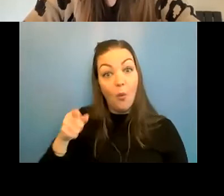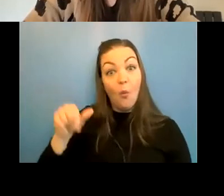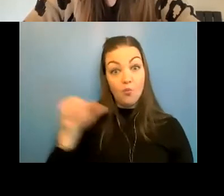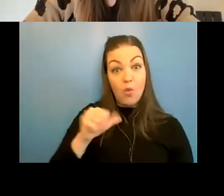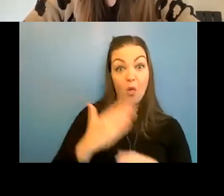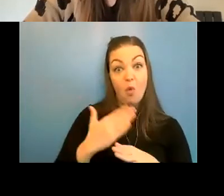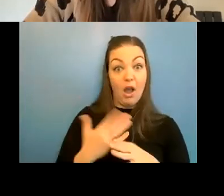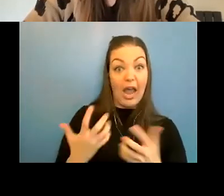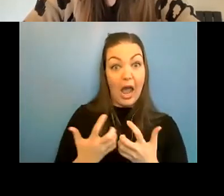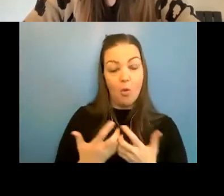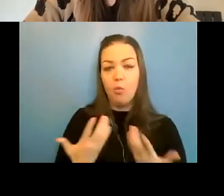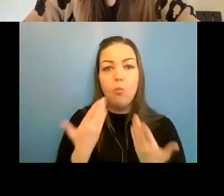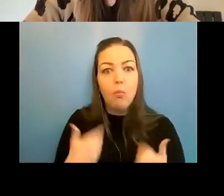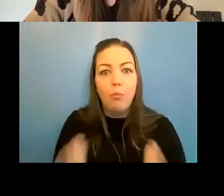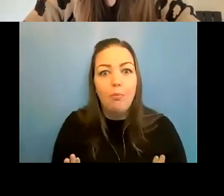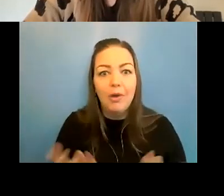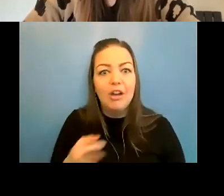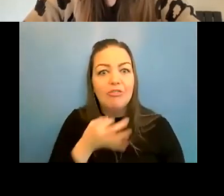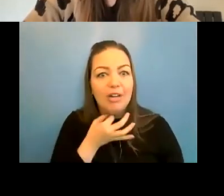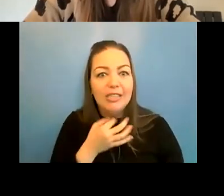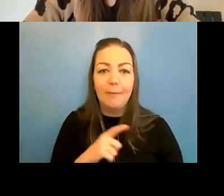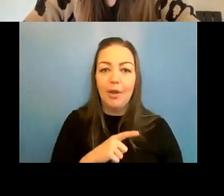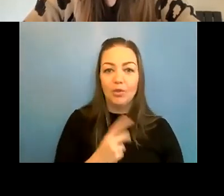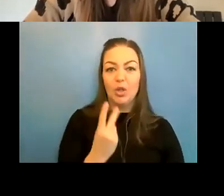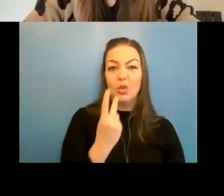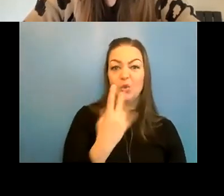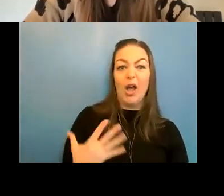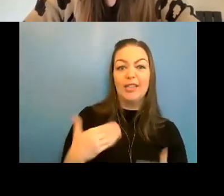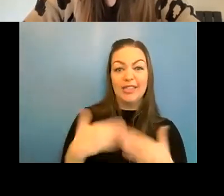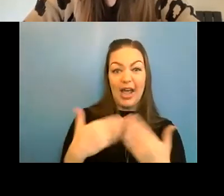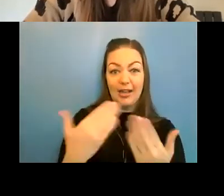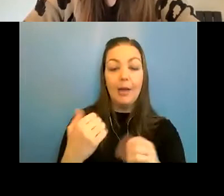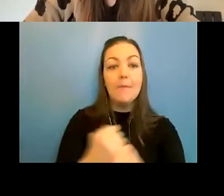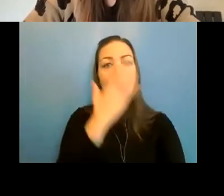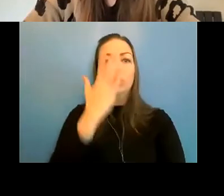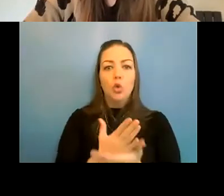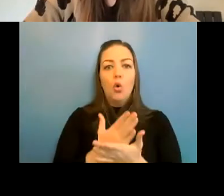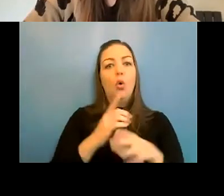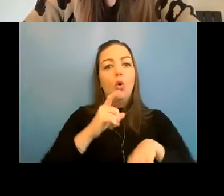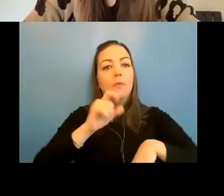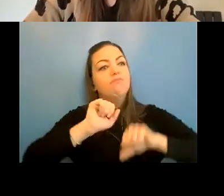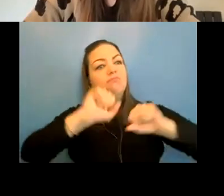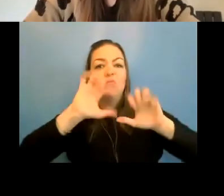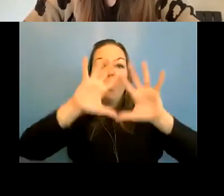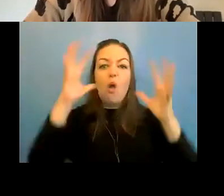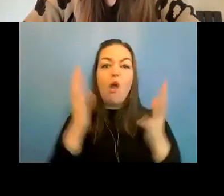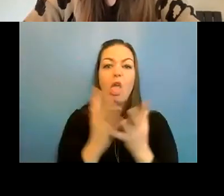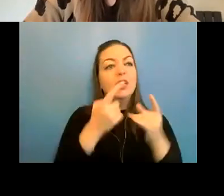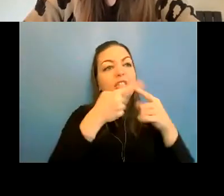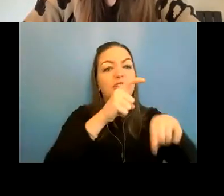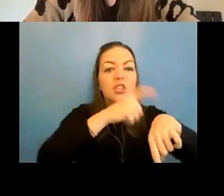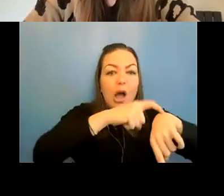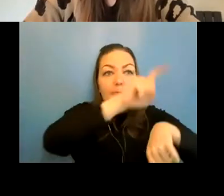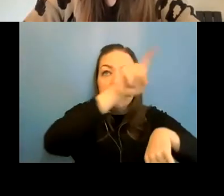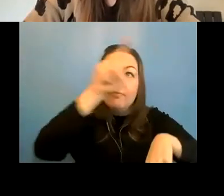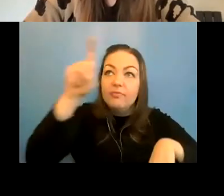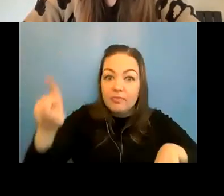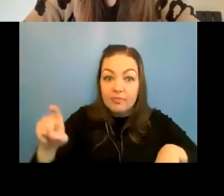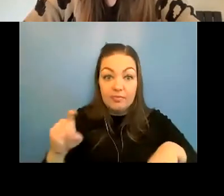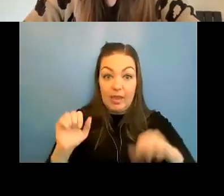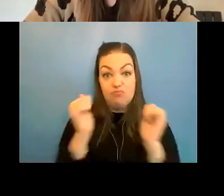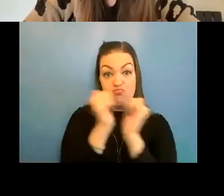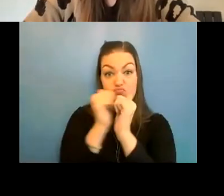Again, like so much else we're doing it's a first, we don't know how it's going to work, we're taking a big risk, we are doing it twice a day to try and accommodate as many